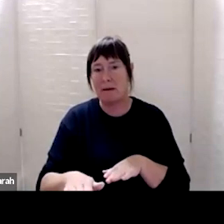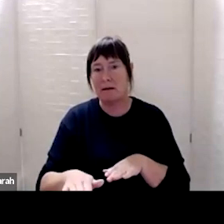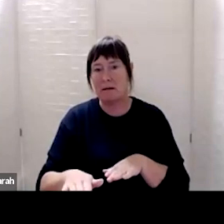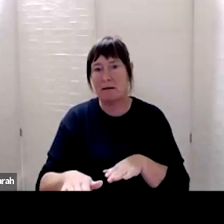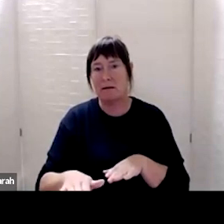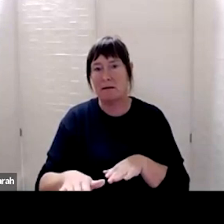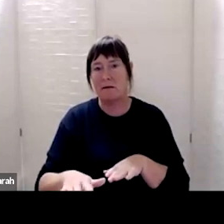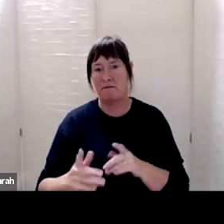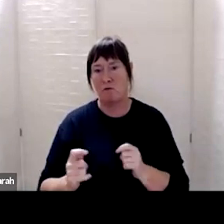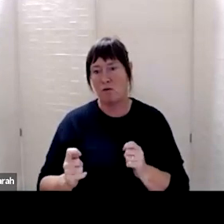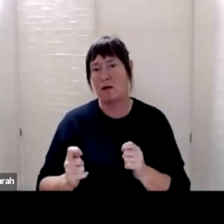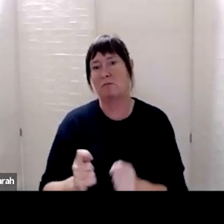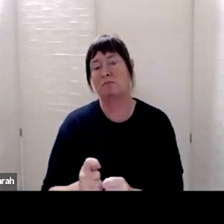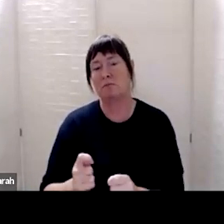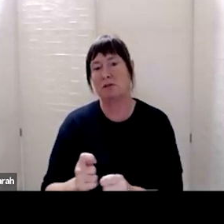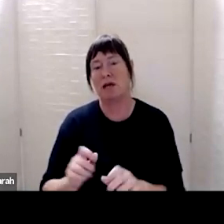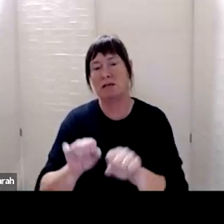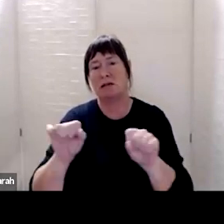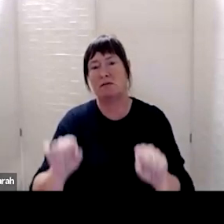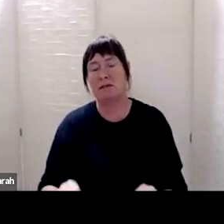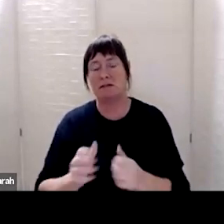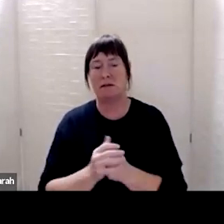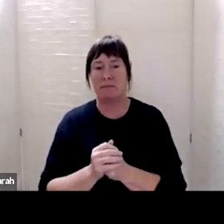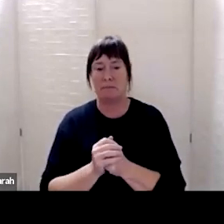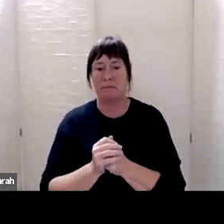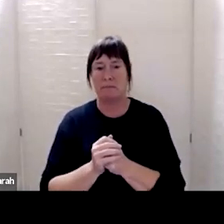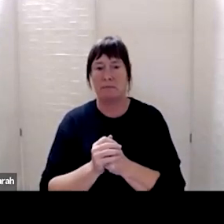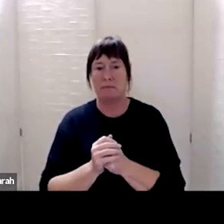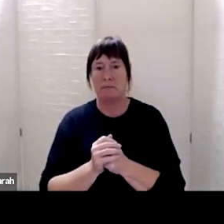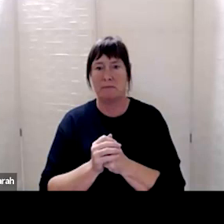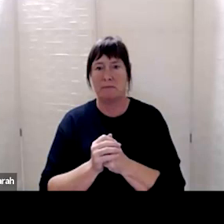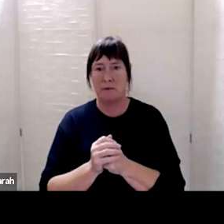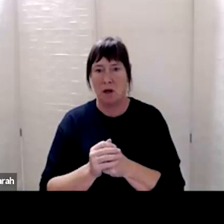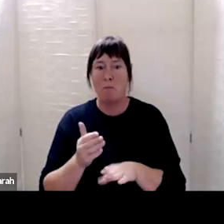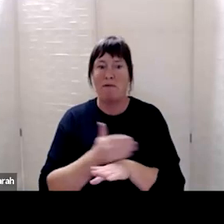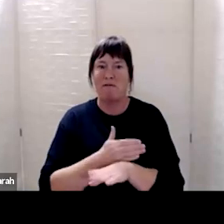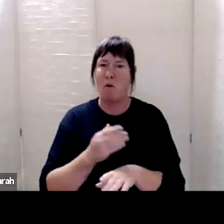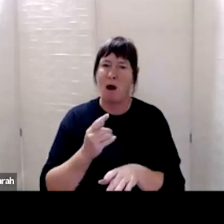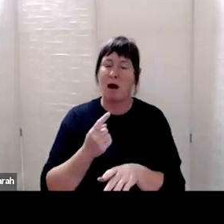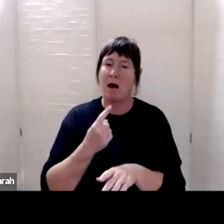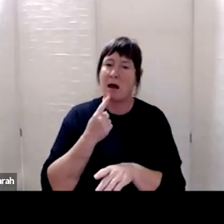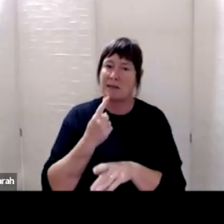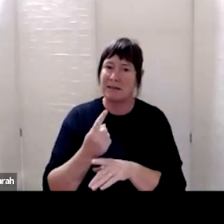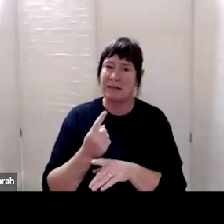and further changes, and the contingency I referenced earlier is only a first step in